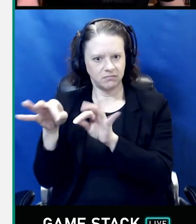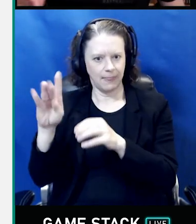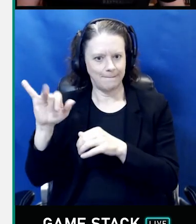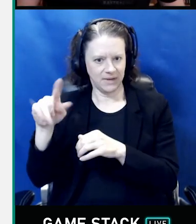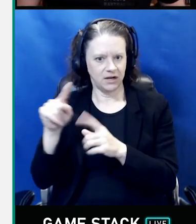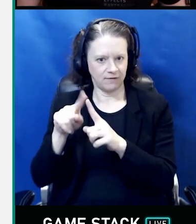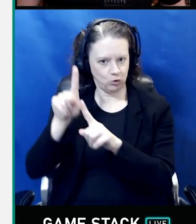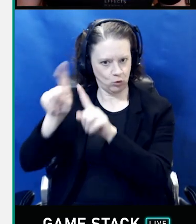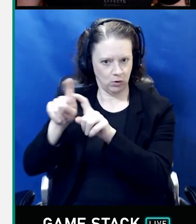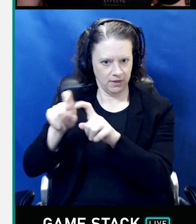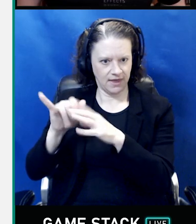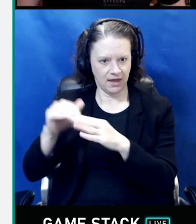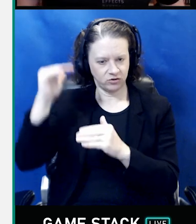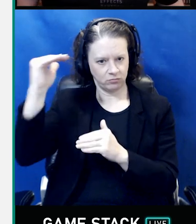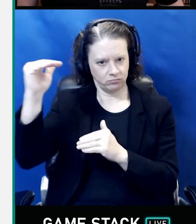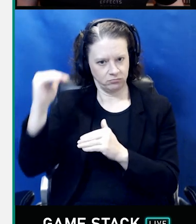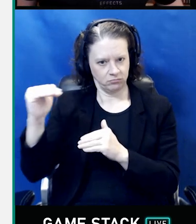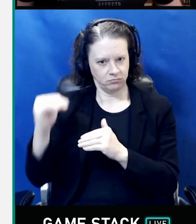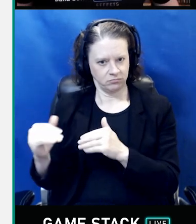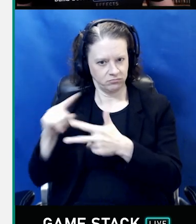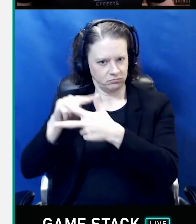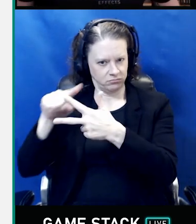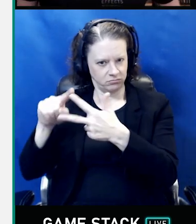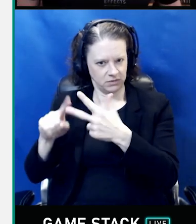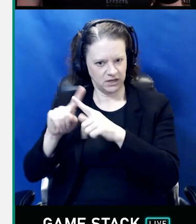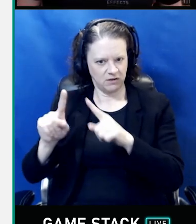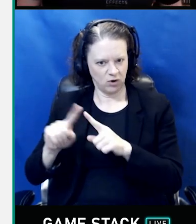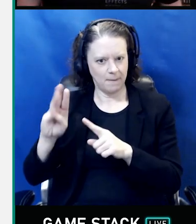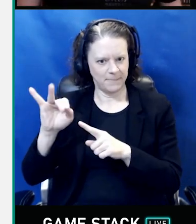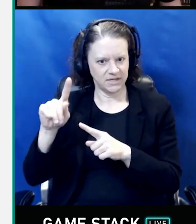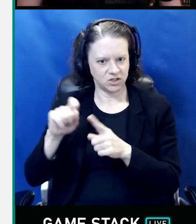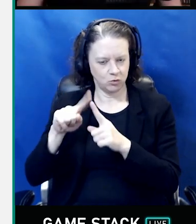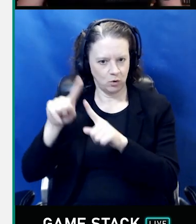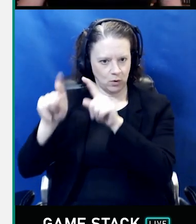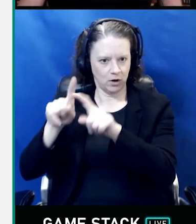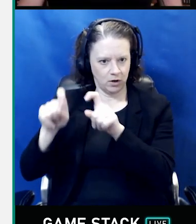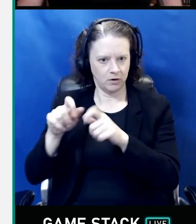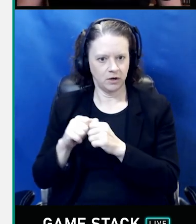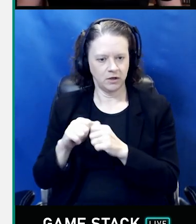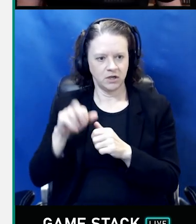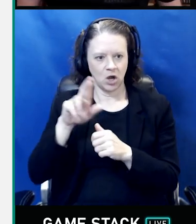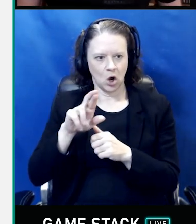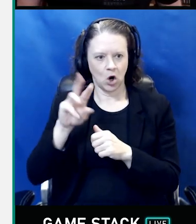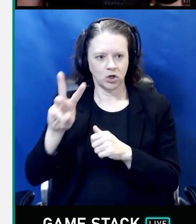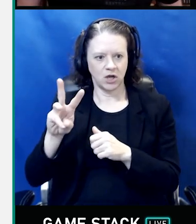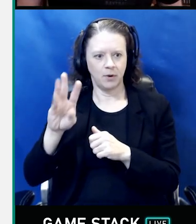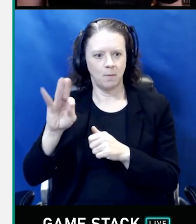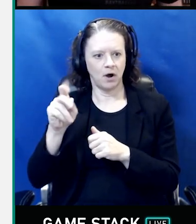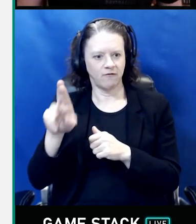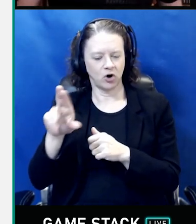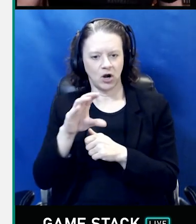That's so typed buffers, that's RWBuffer and RWTexture. And for GroupShared variables， they also have their own capability,